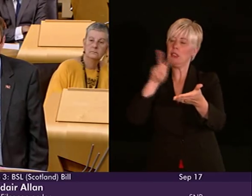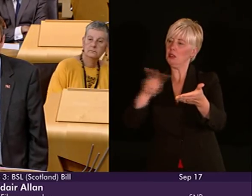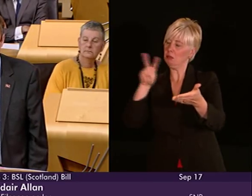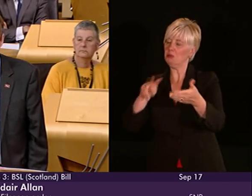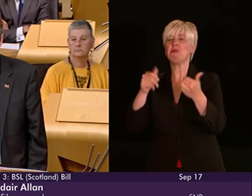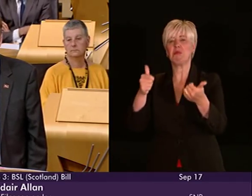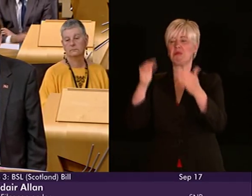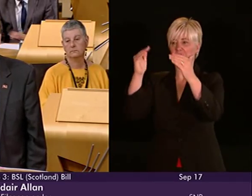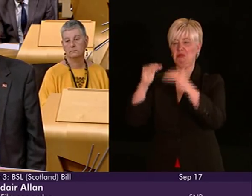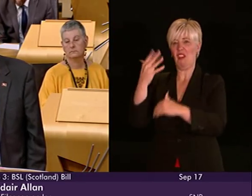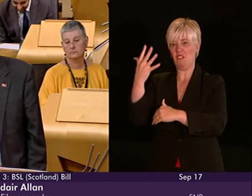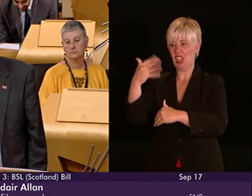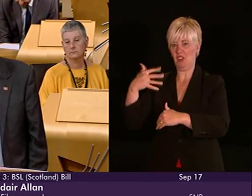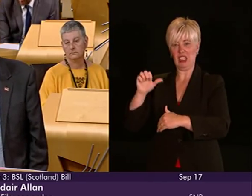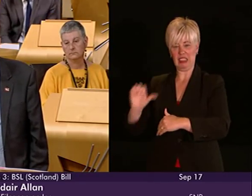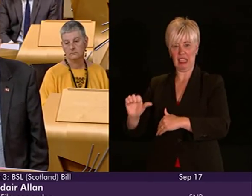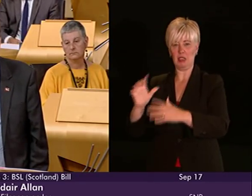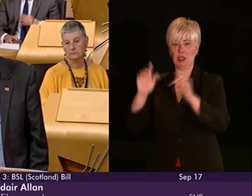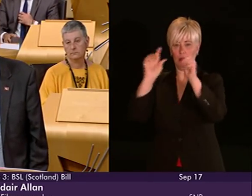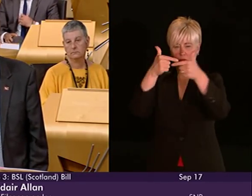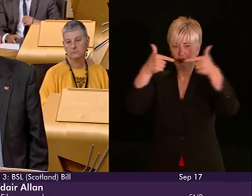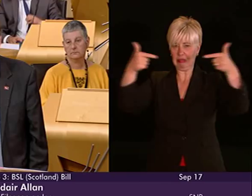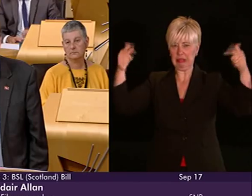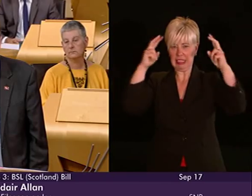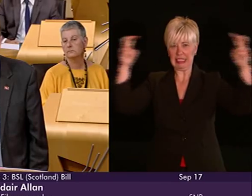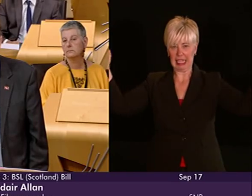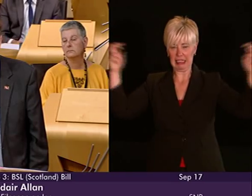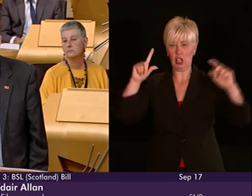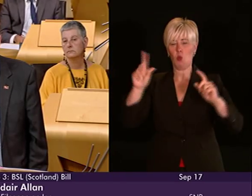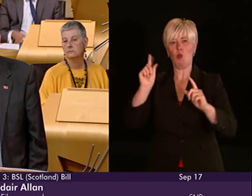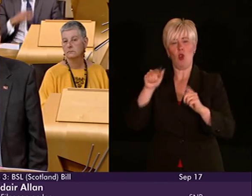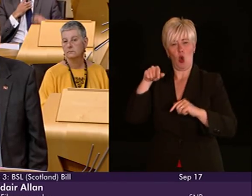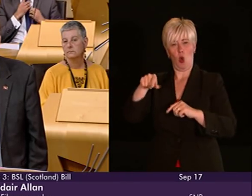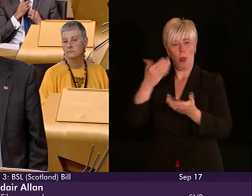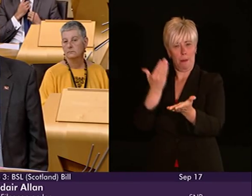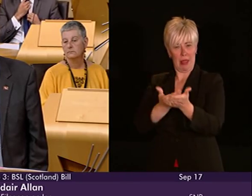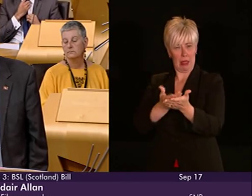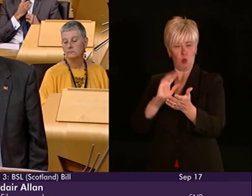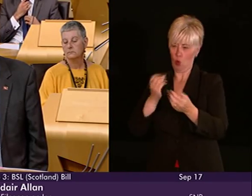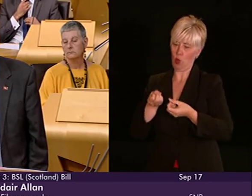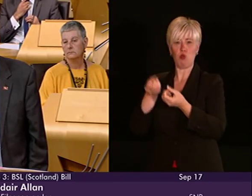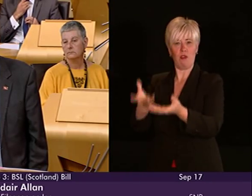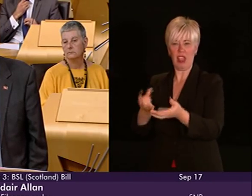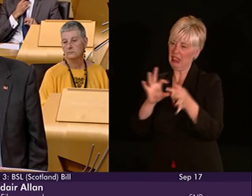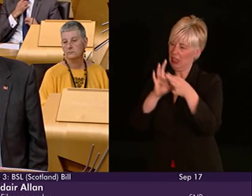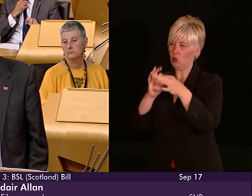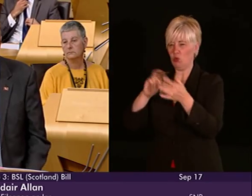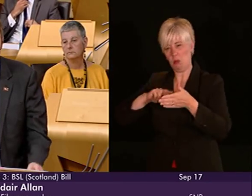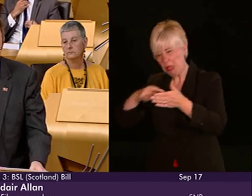5 and 6 bring the long title into line with what the bill provides for following